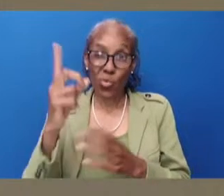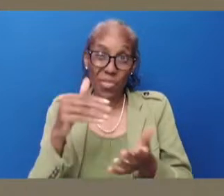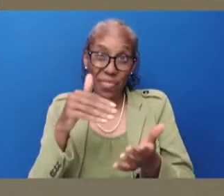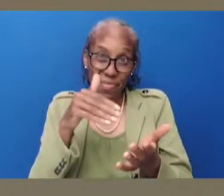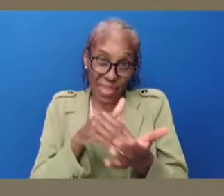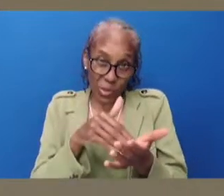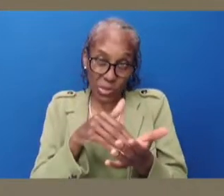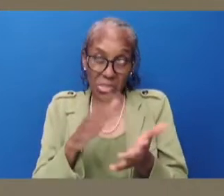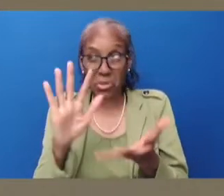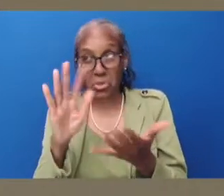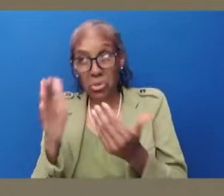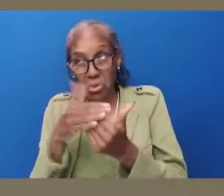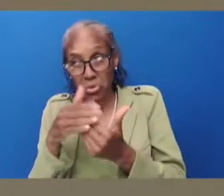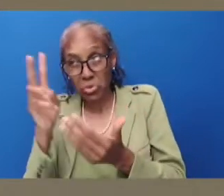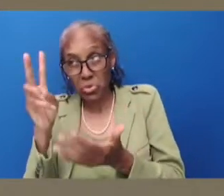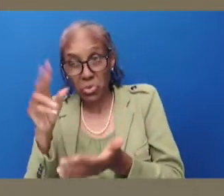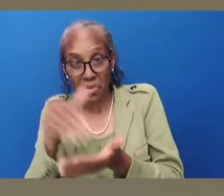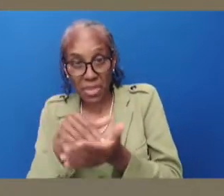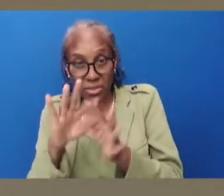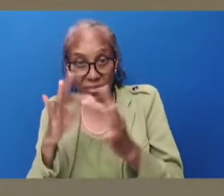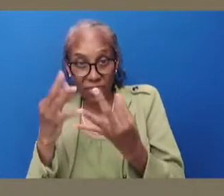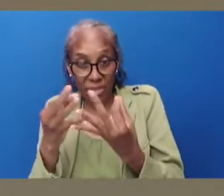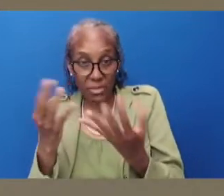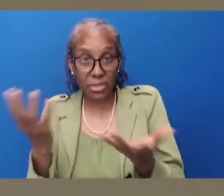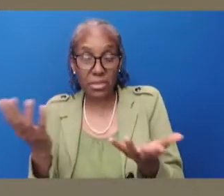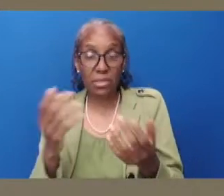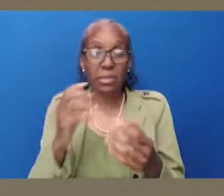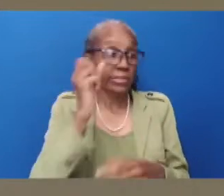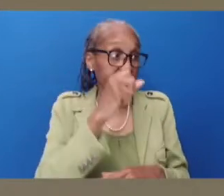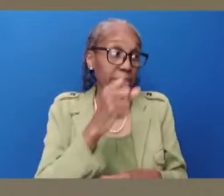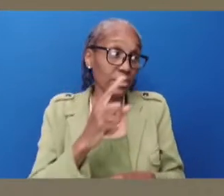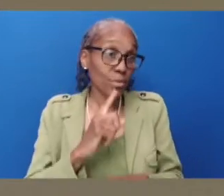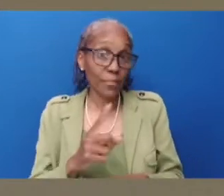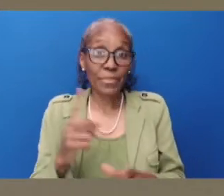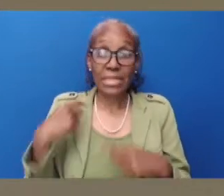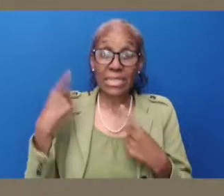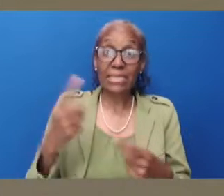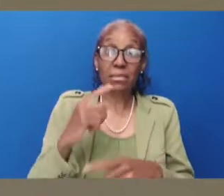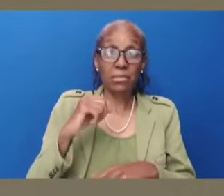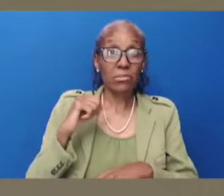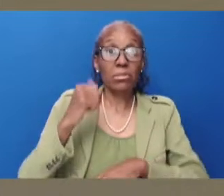INSECURITY THAT TODAY -- WE'RE